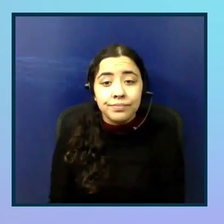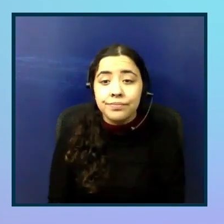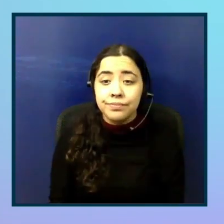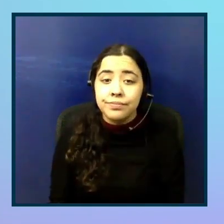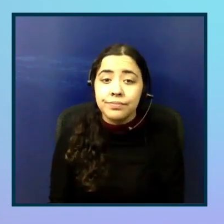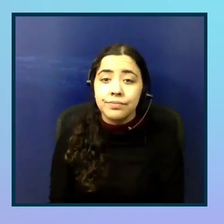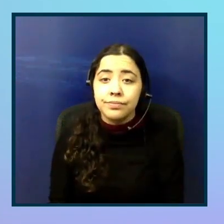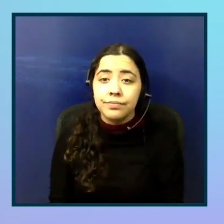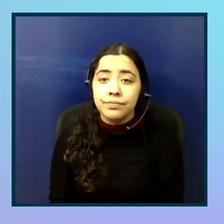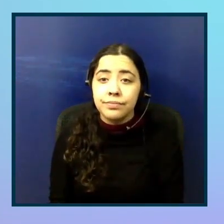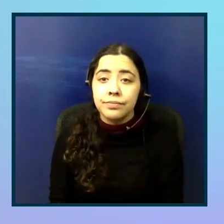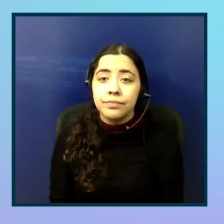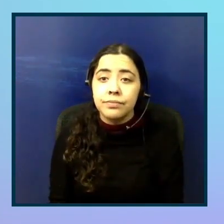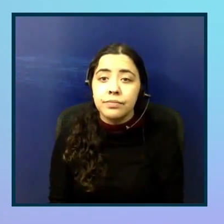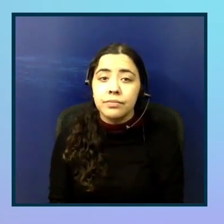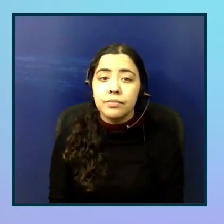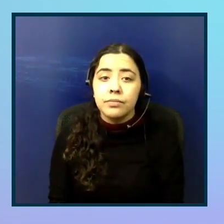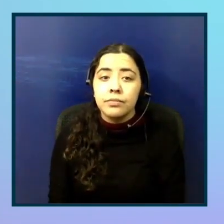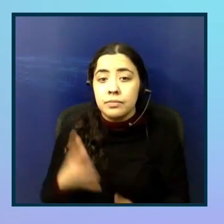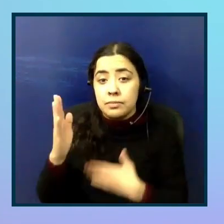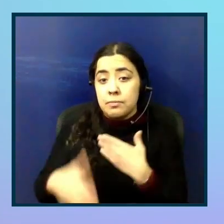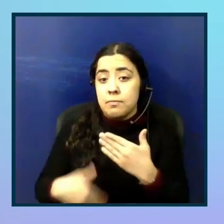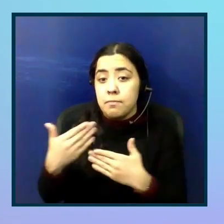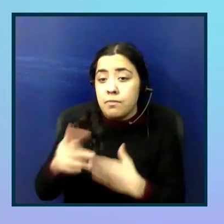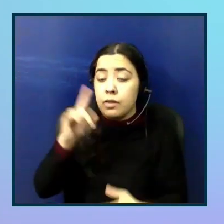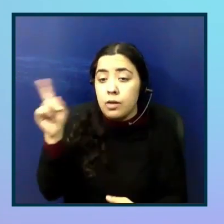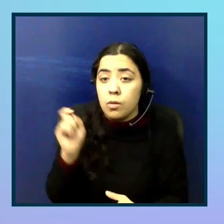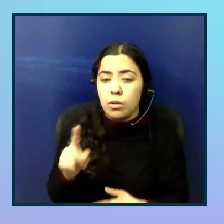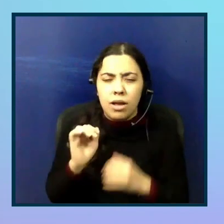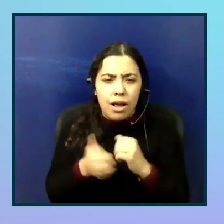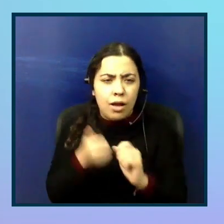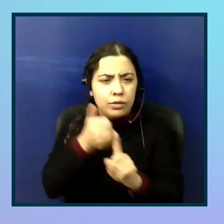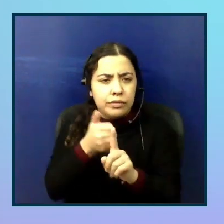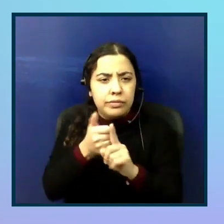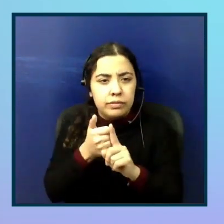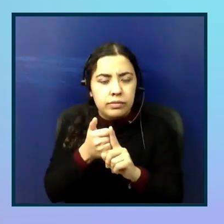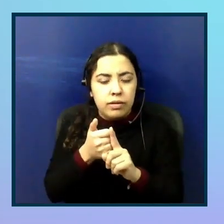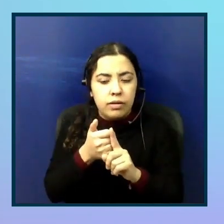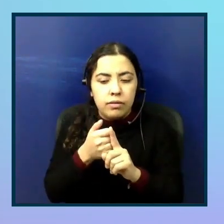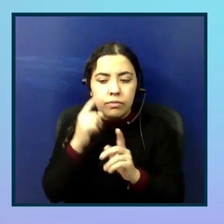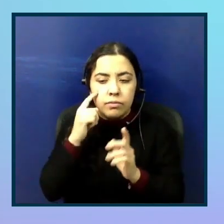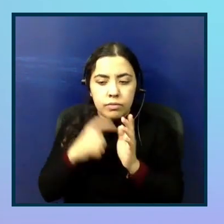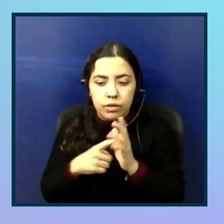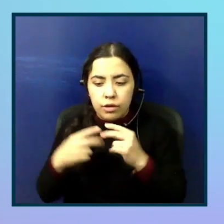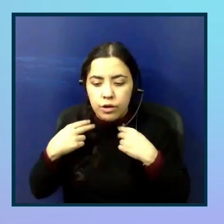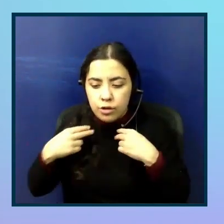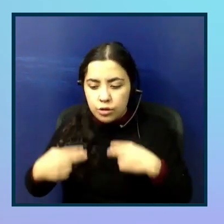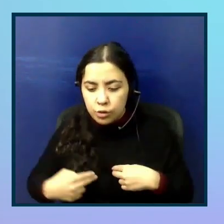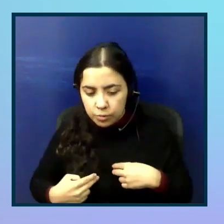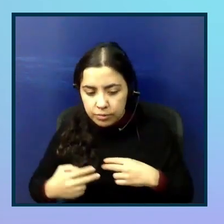Right, next question is, how do you balance the human side with the technology side